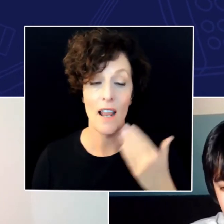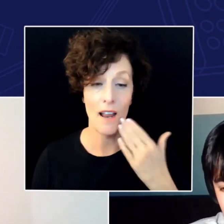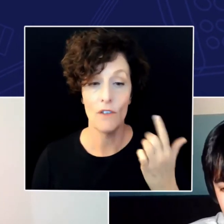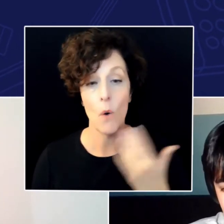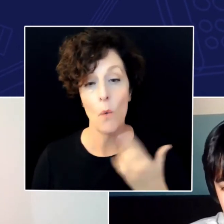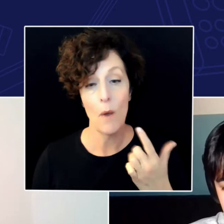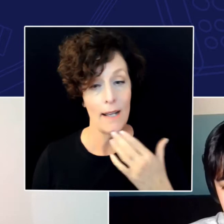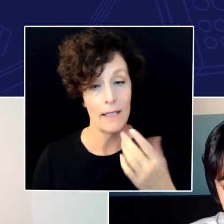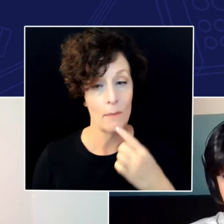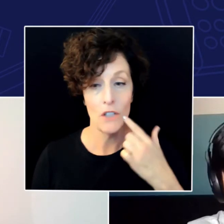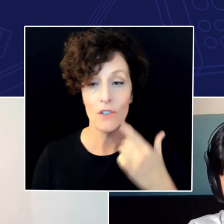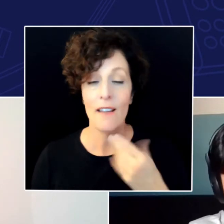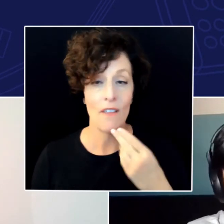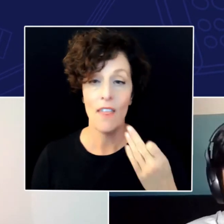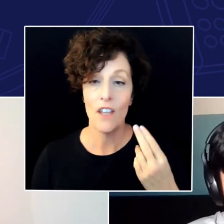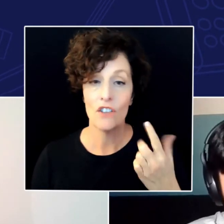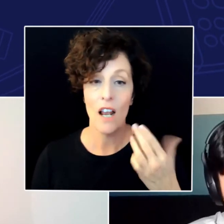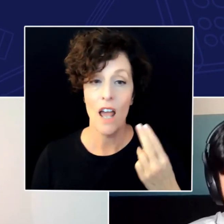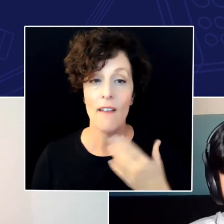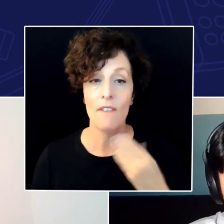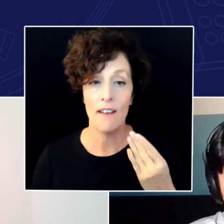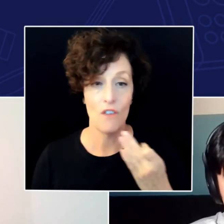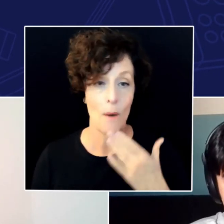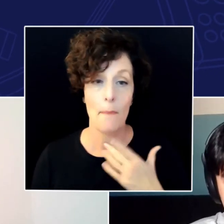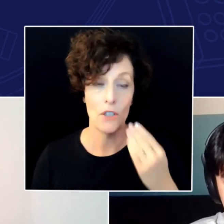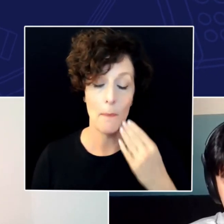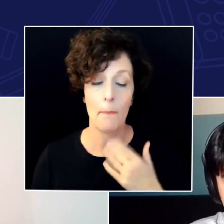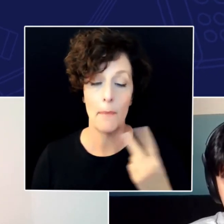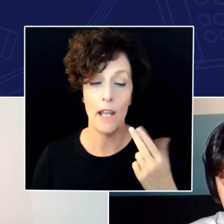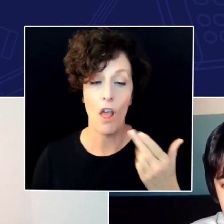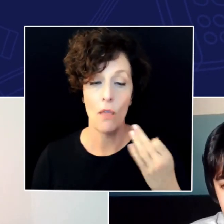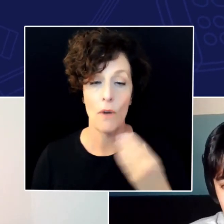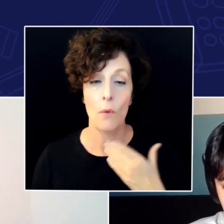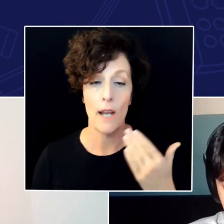especially if there's a lot of information being thrown at you. You know?